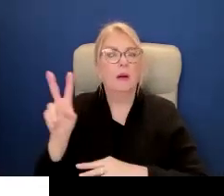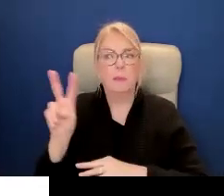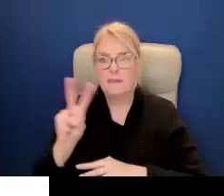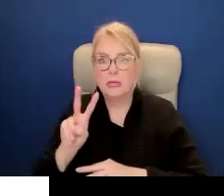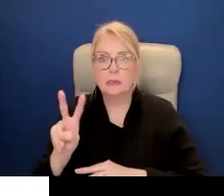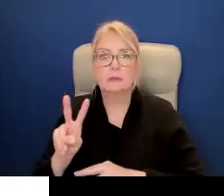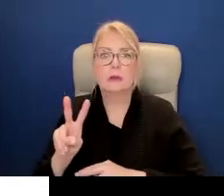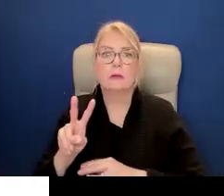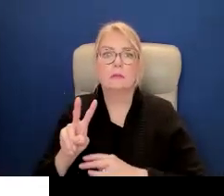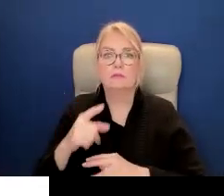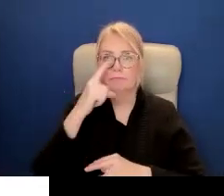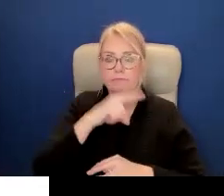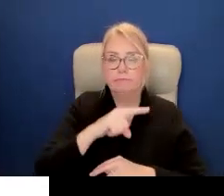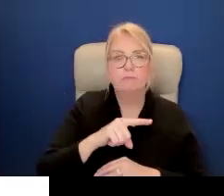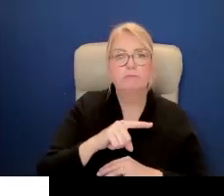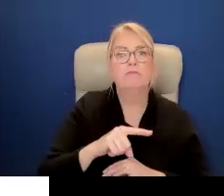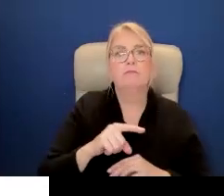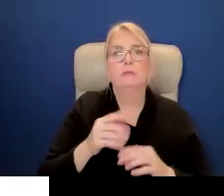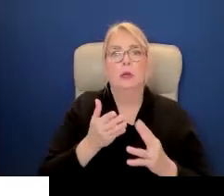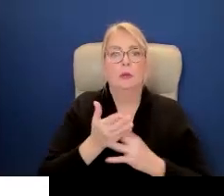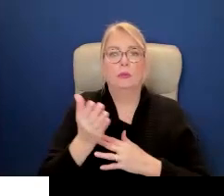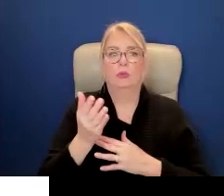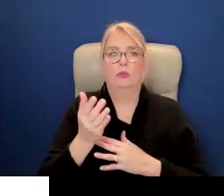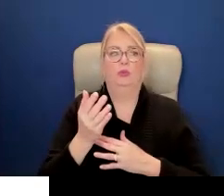through notorios, through tax preparers, through people